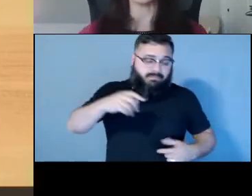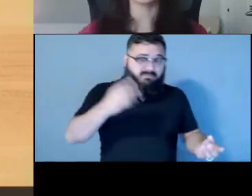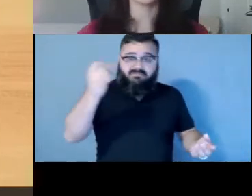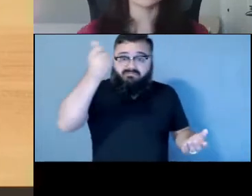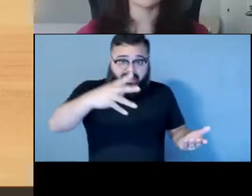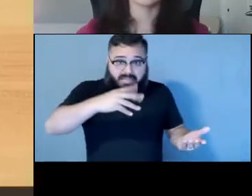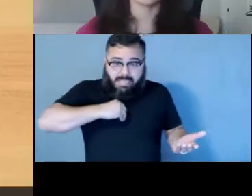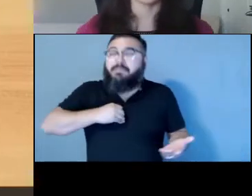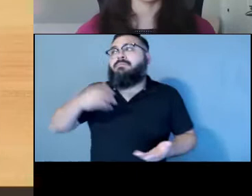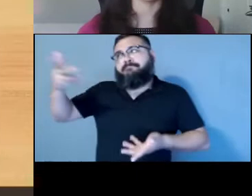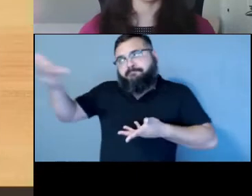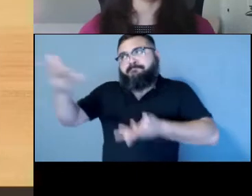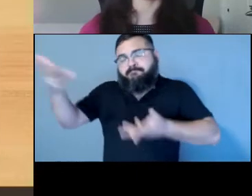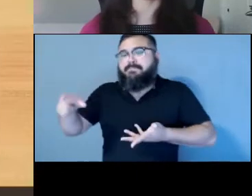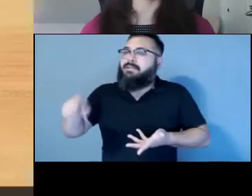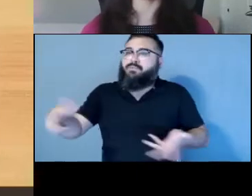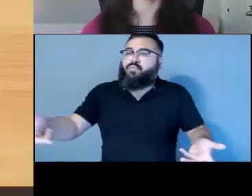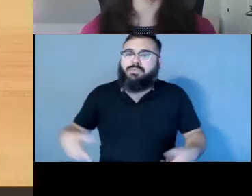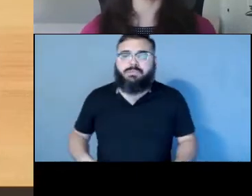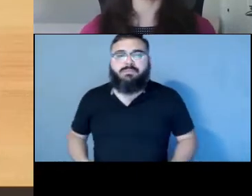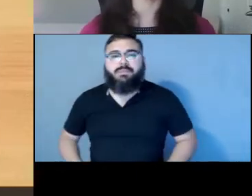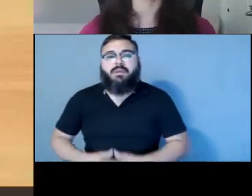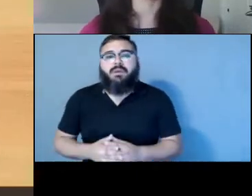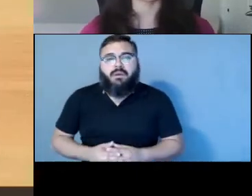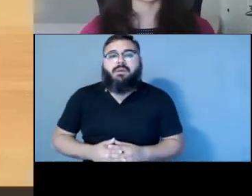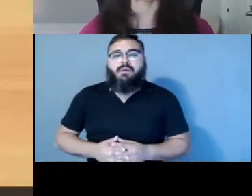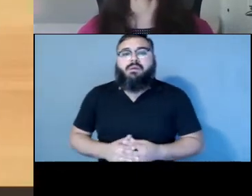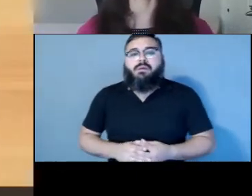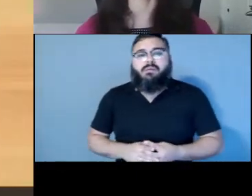In terms of when an employer can ask,